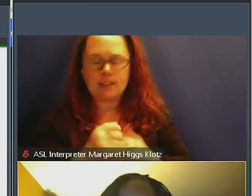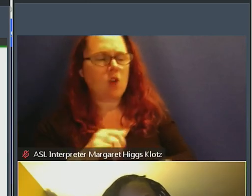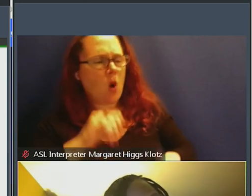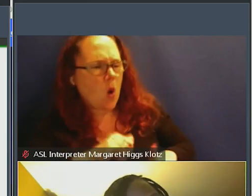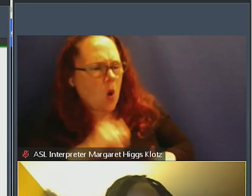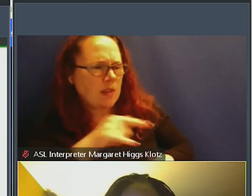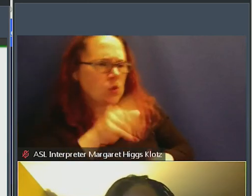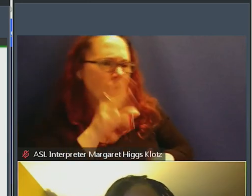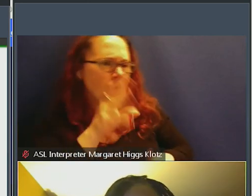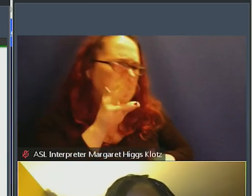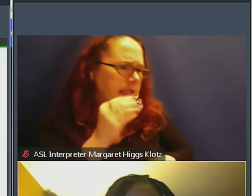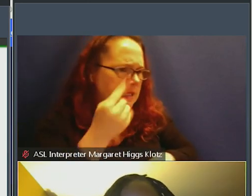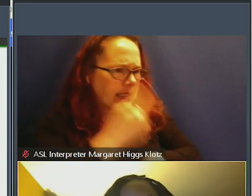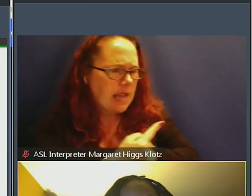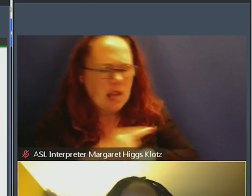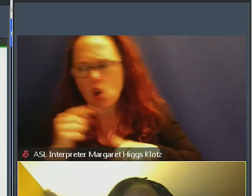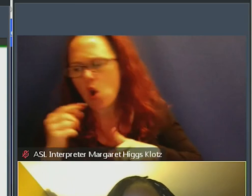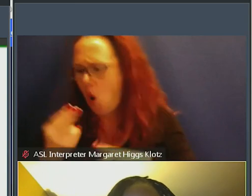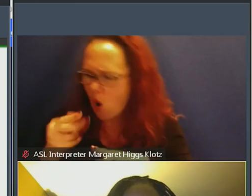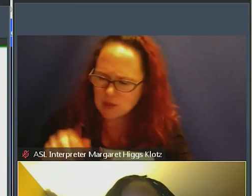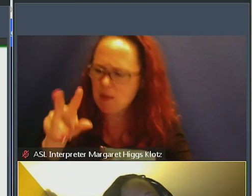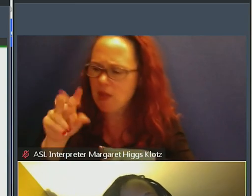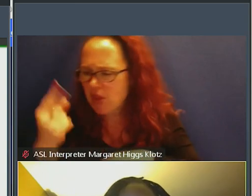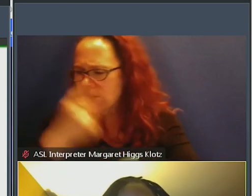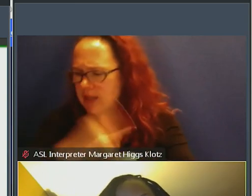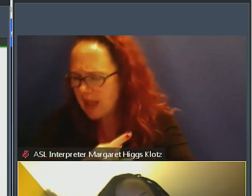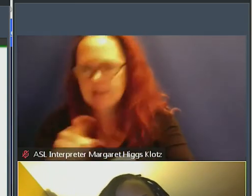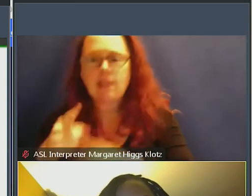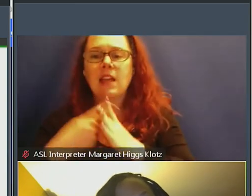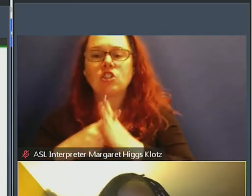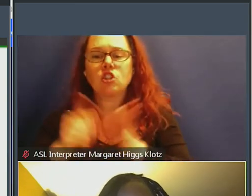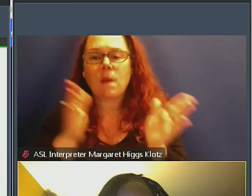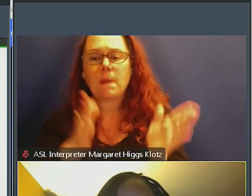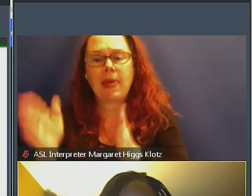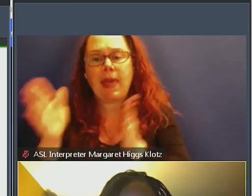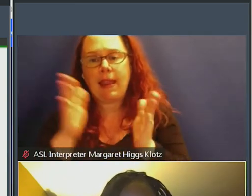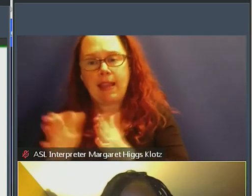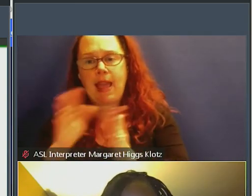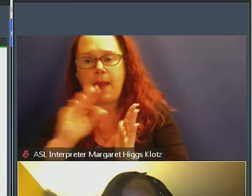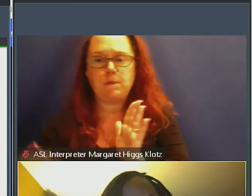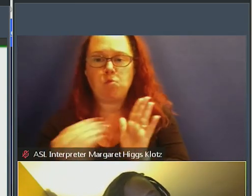or this is going to take 30 days. And they can put that plan into their project schedule.